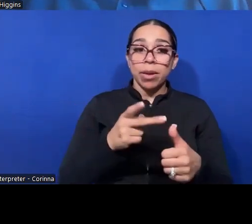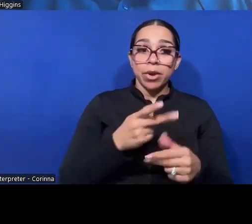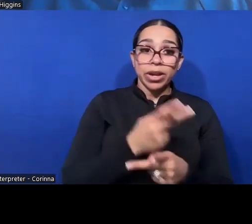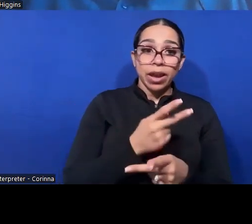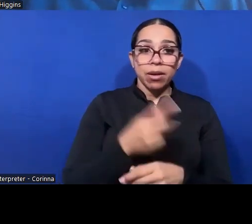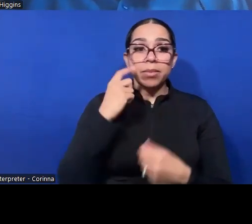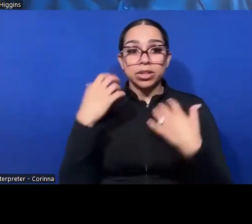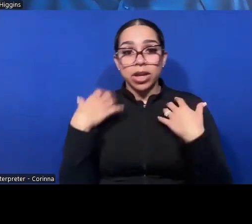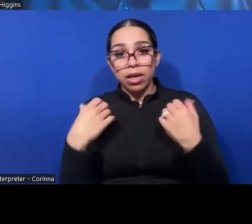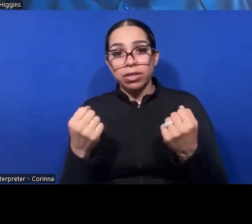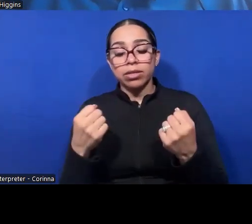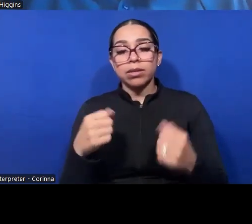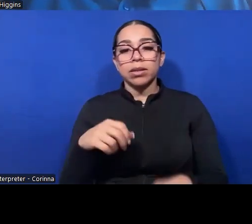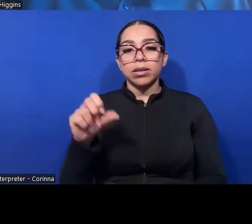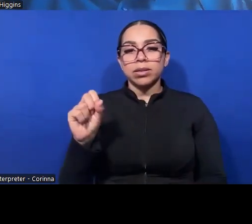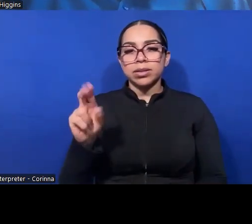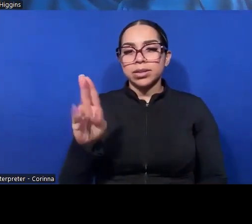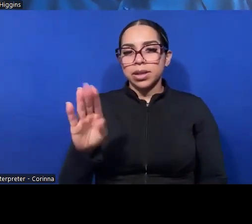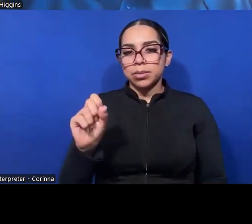services will not have any co-pay.